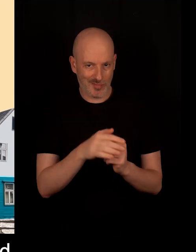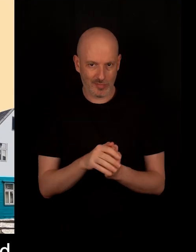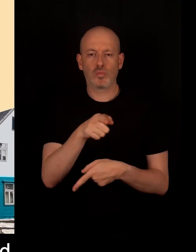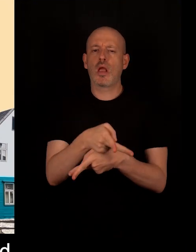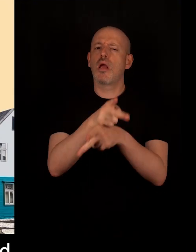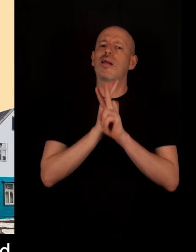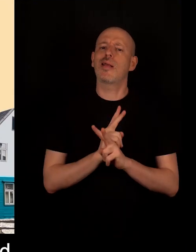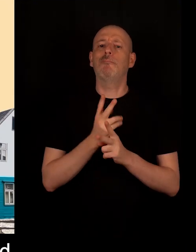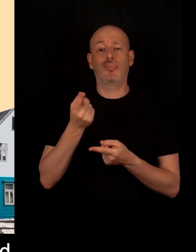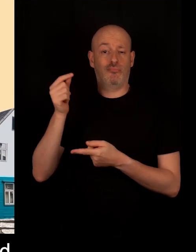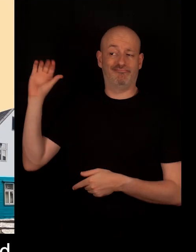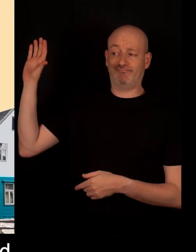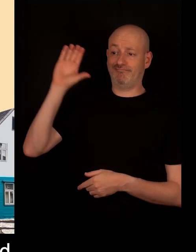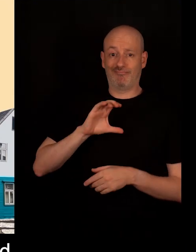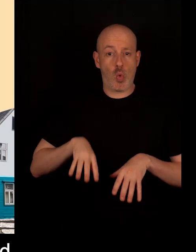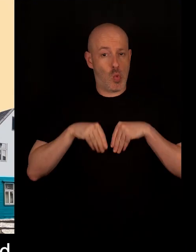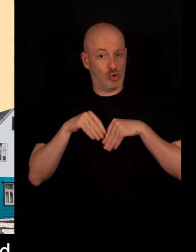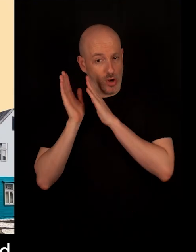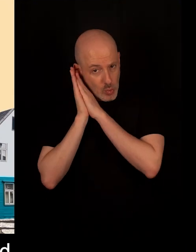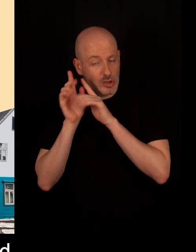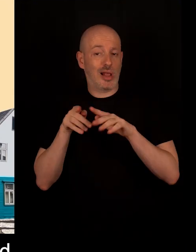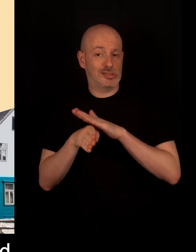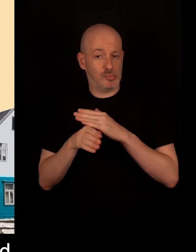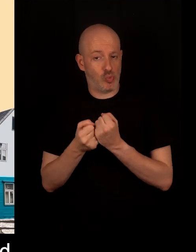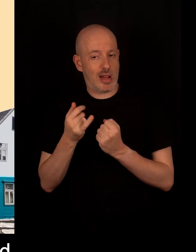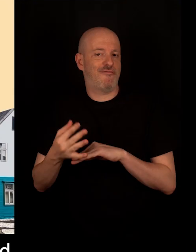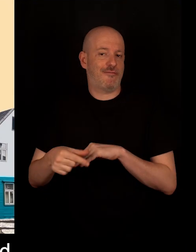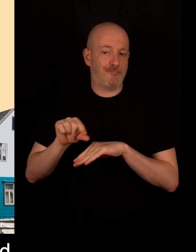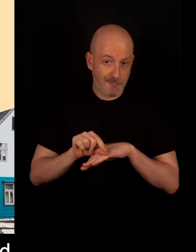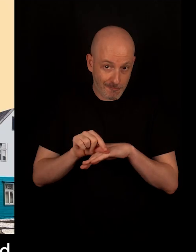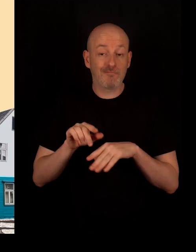you are keeping the hosting allowance and the accessibility support if applicable.